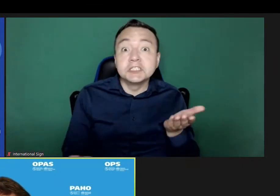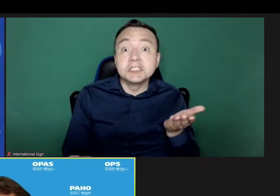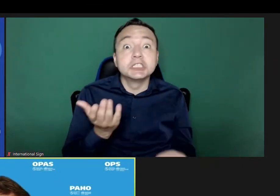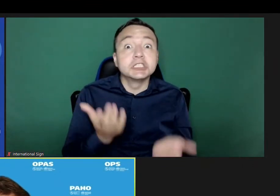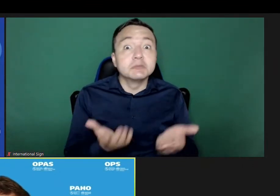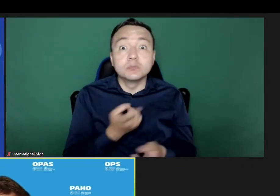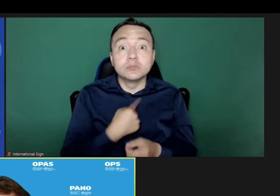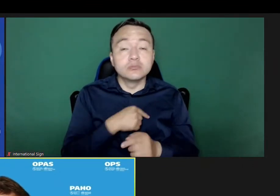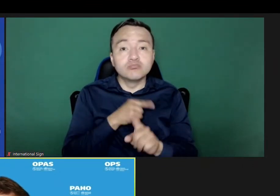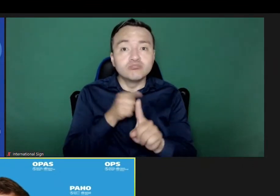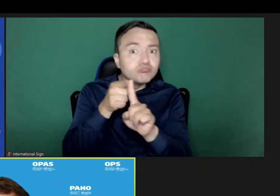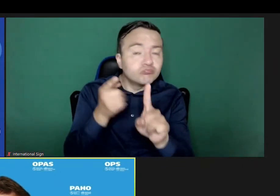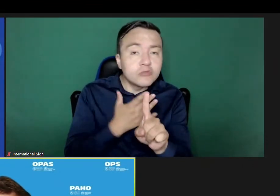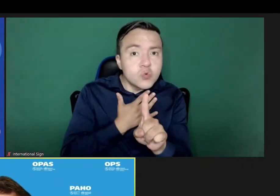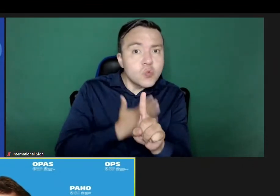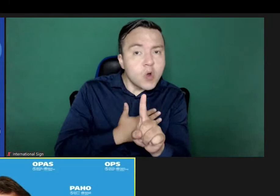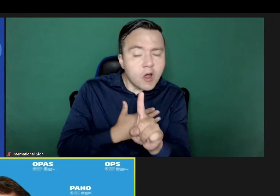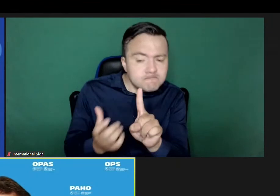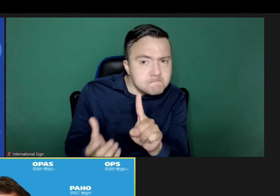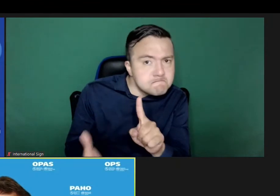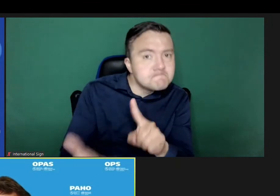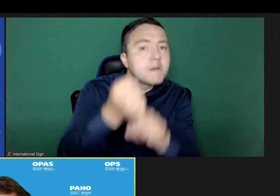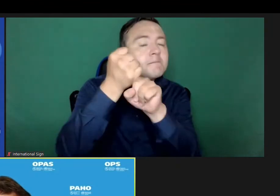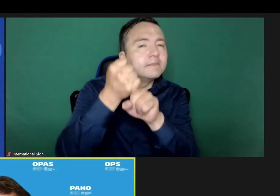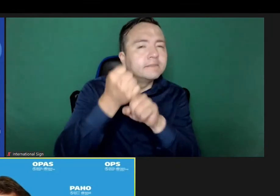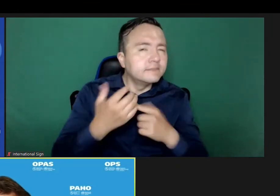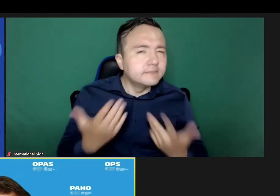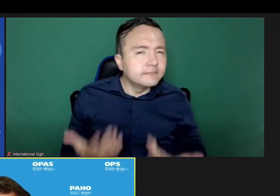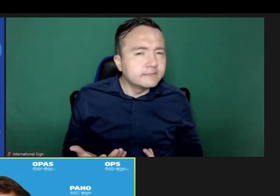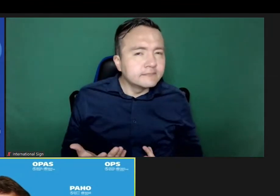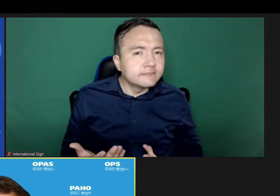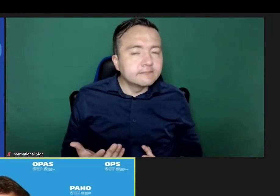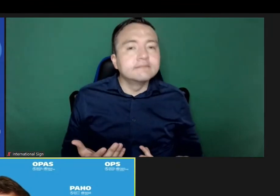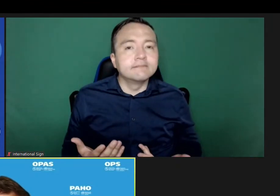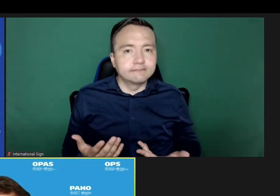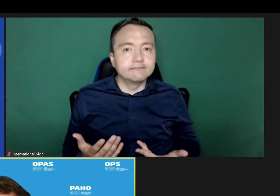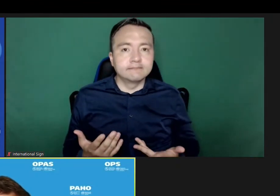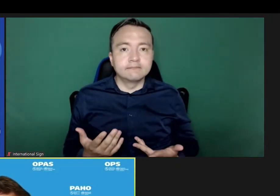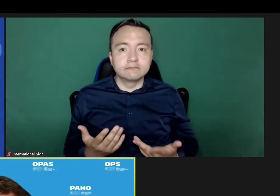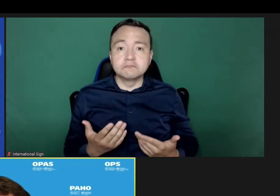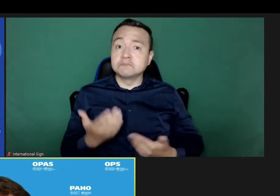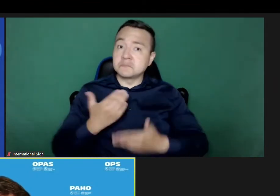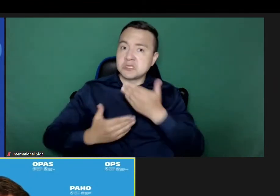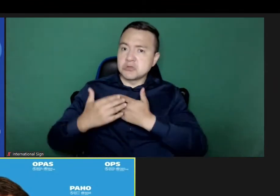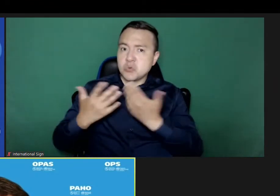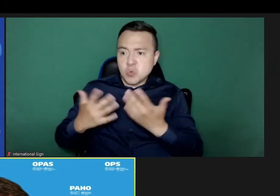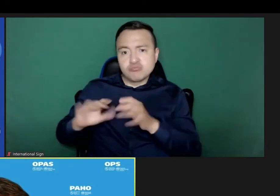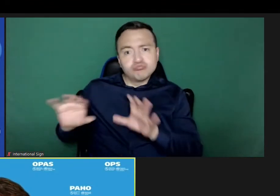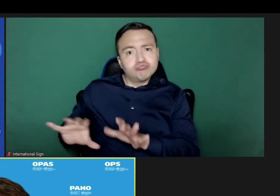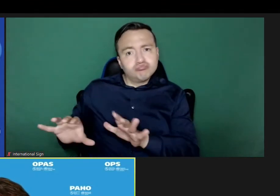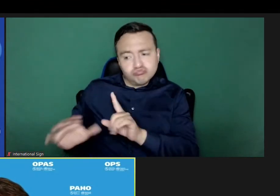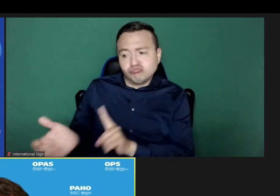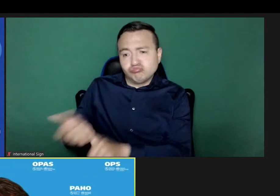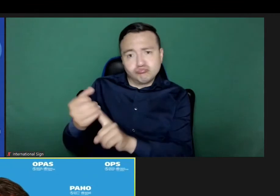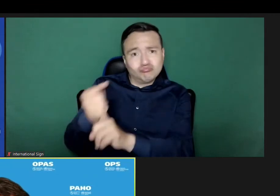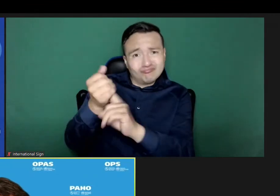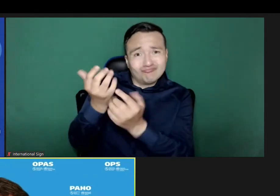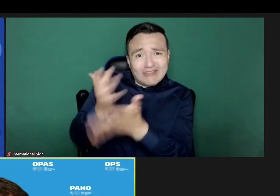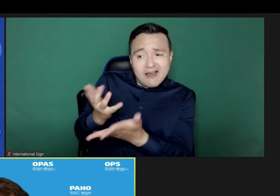We've seen countries suffer almost 40 years in terms of loss of poverty alleviation in the region.